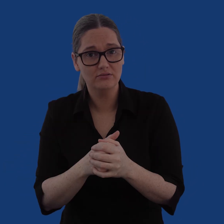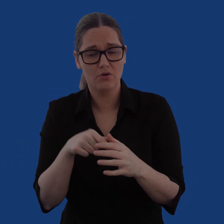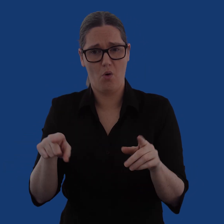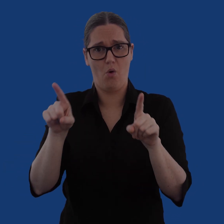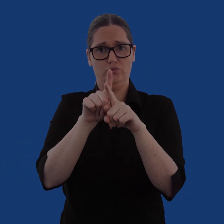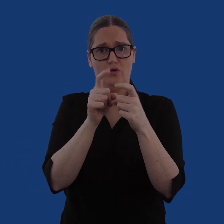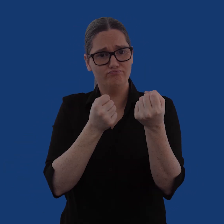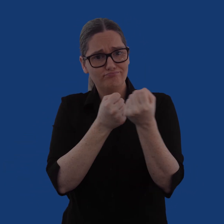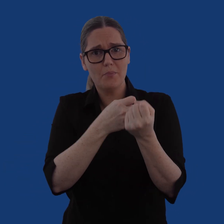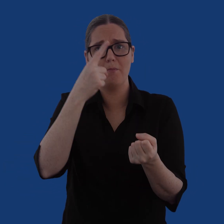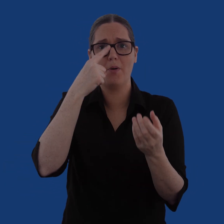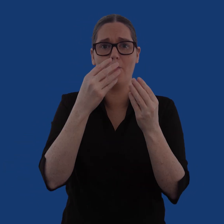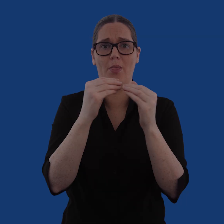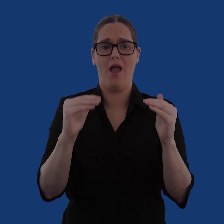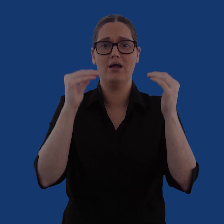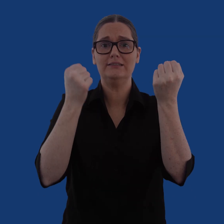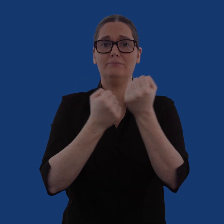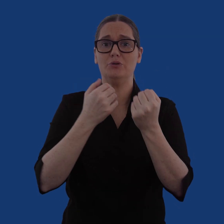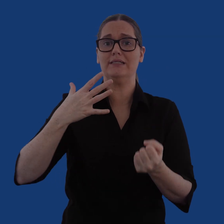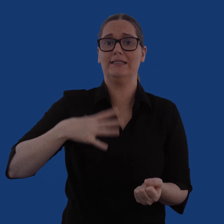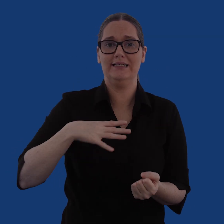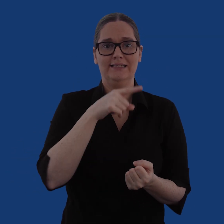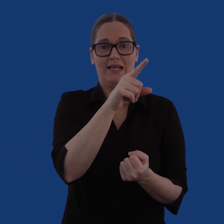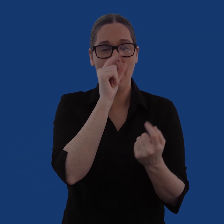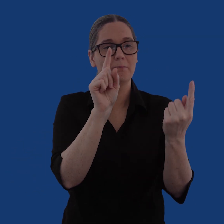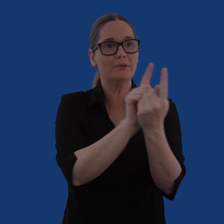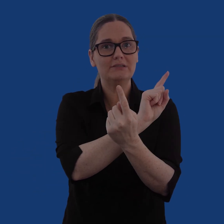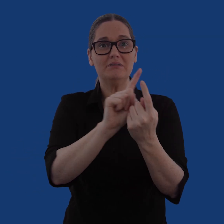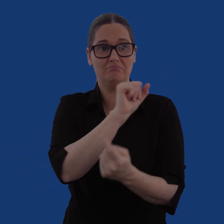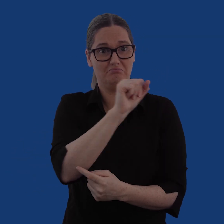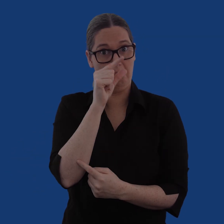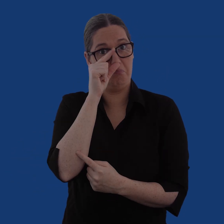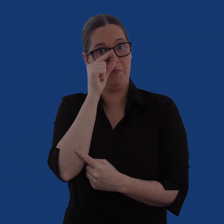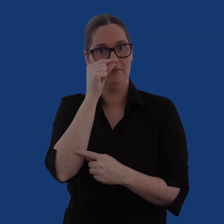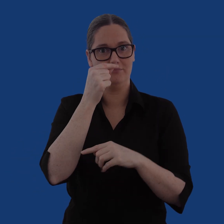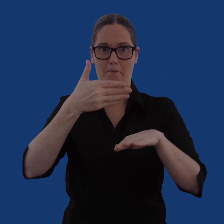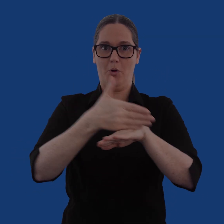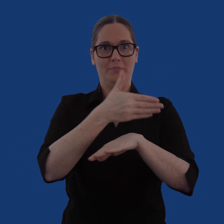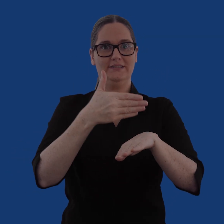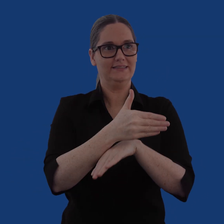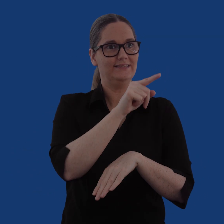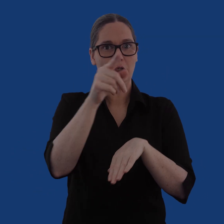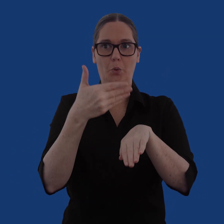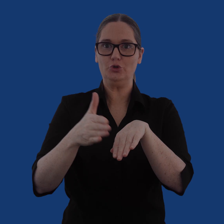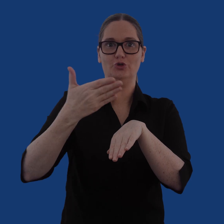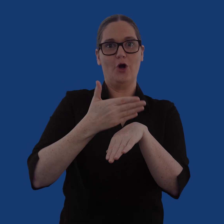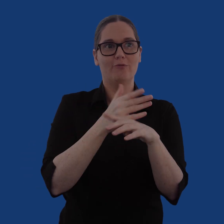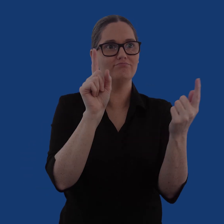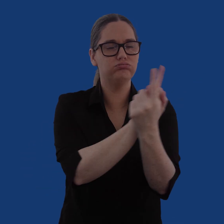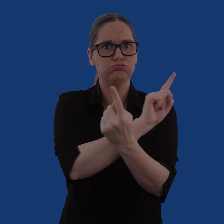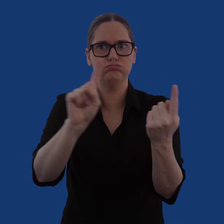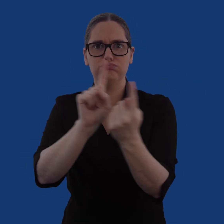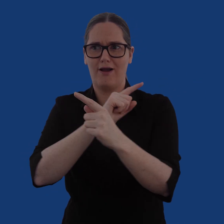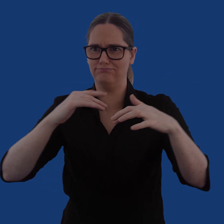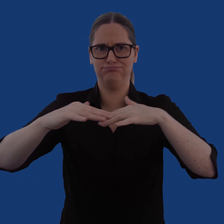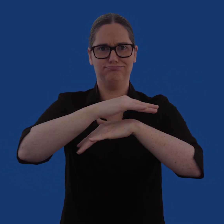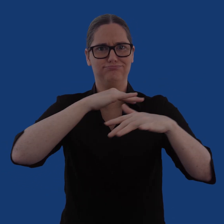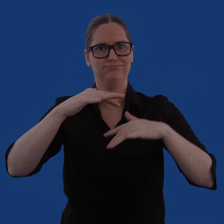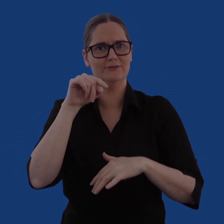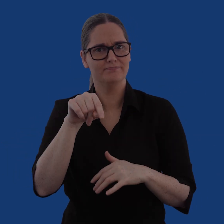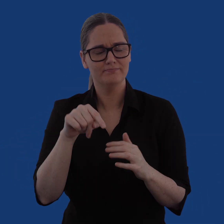They help people with high support needs can meet potential employers.